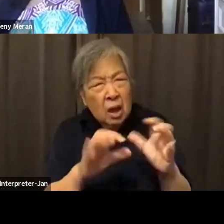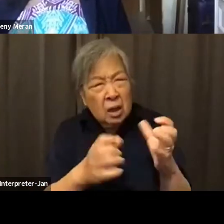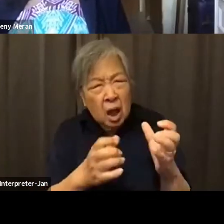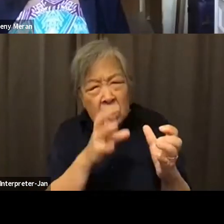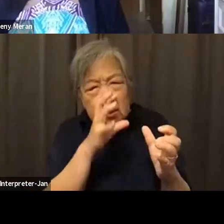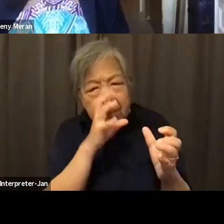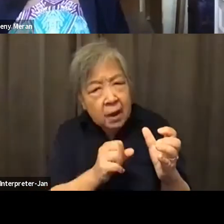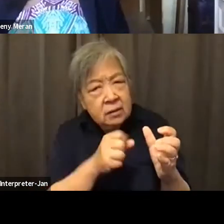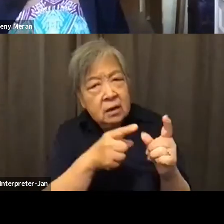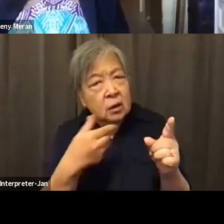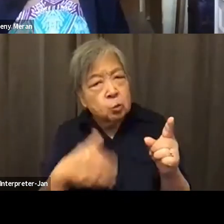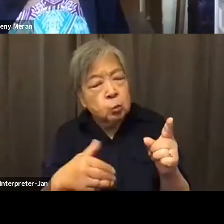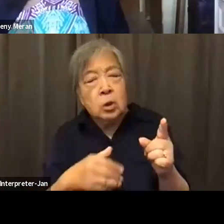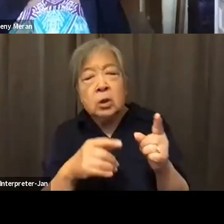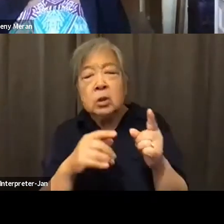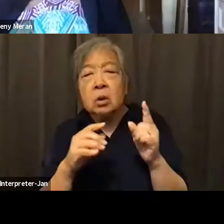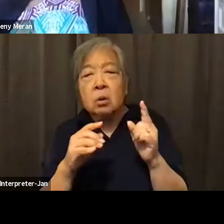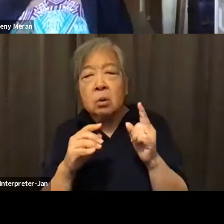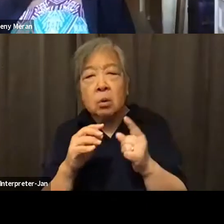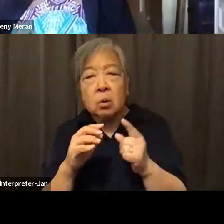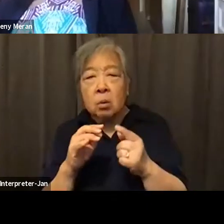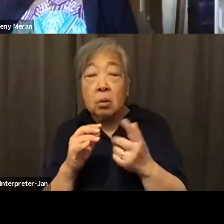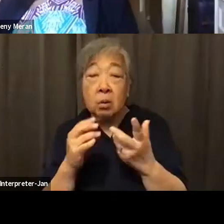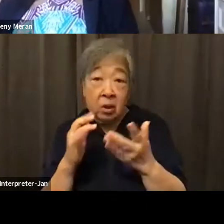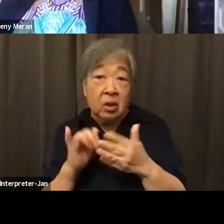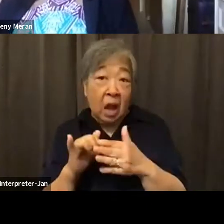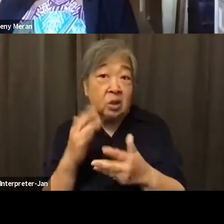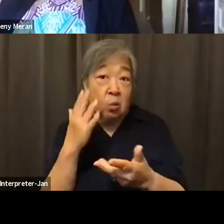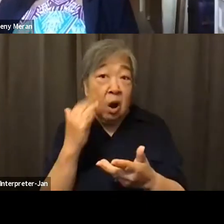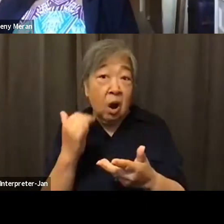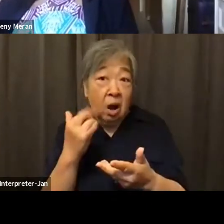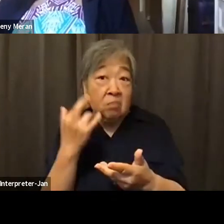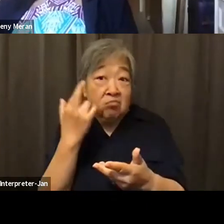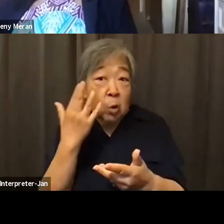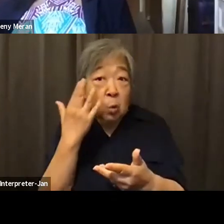so that was why I was there.